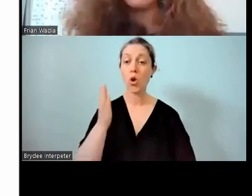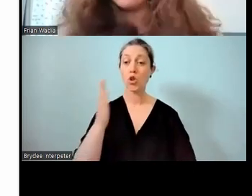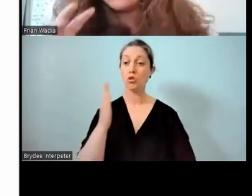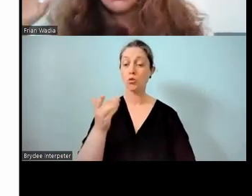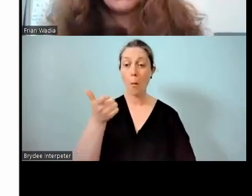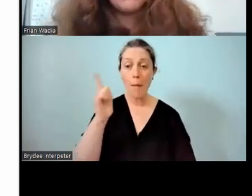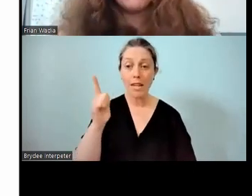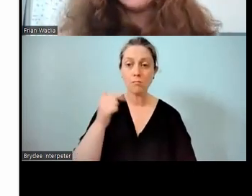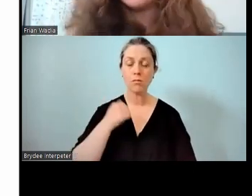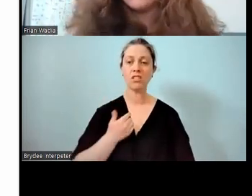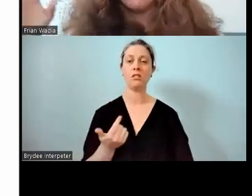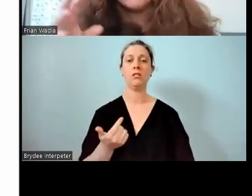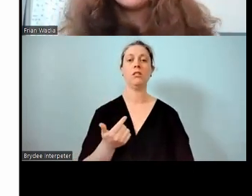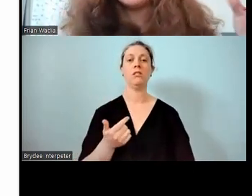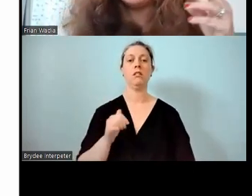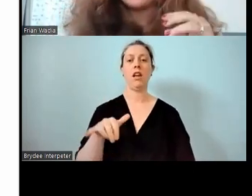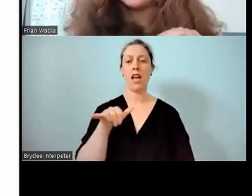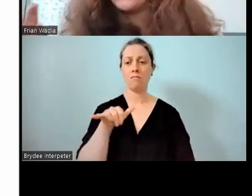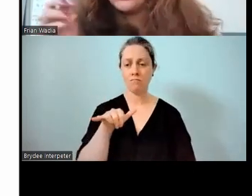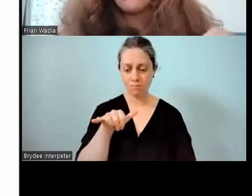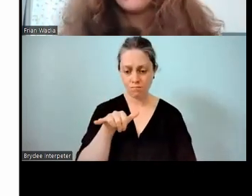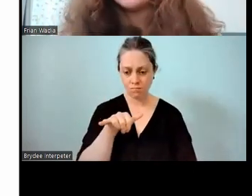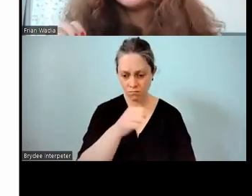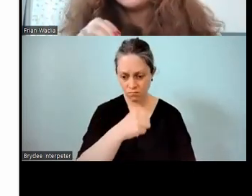how are disabled people's voices, and student voices,